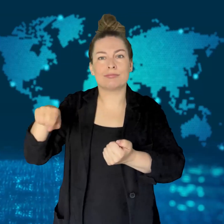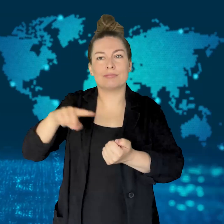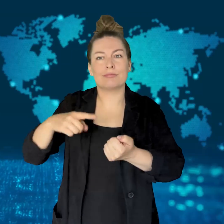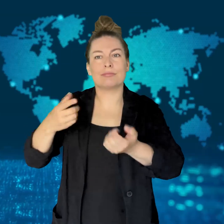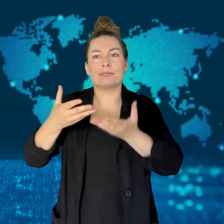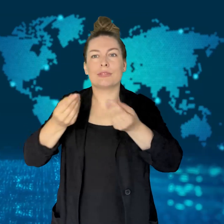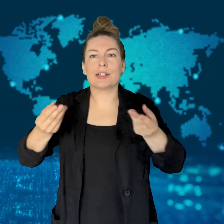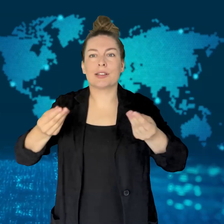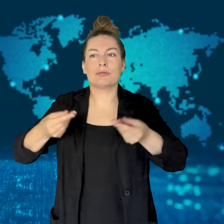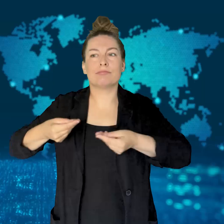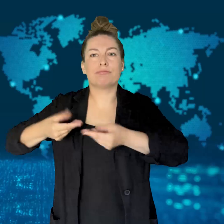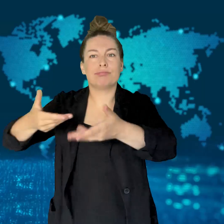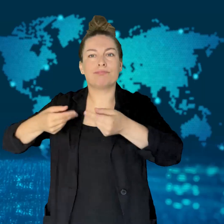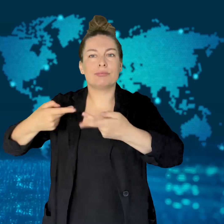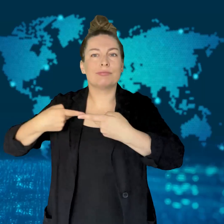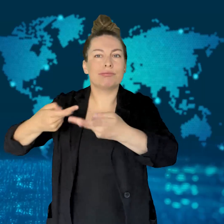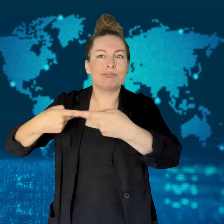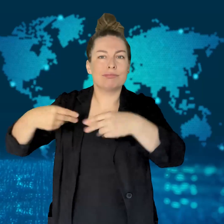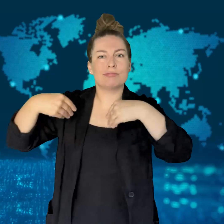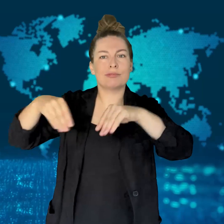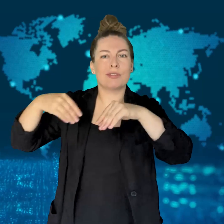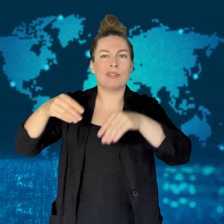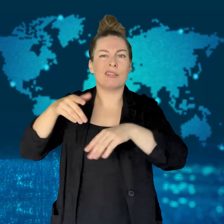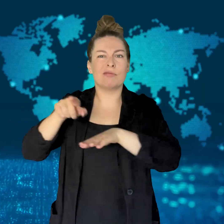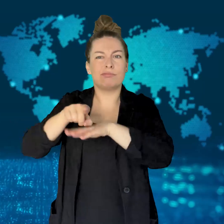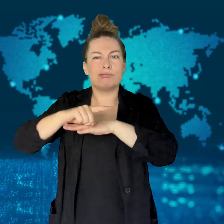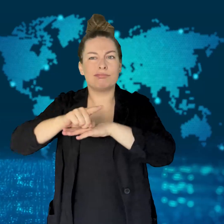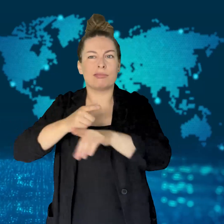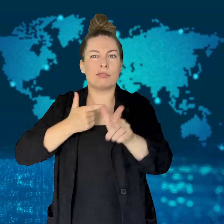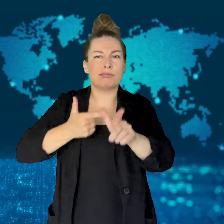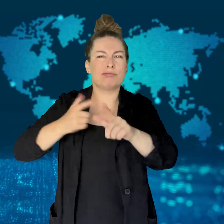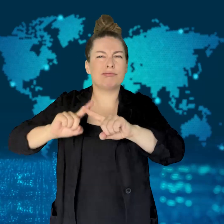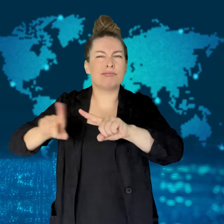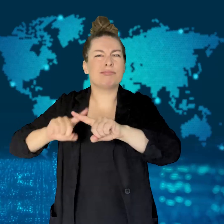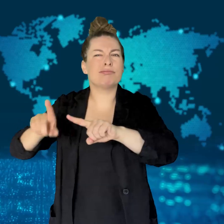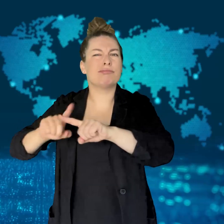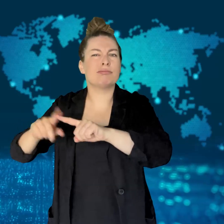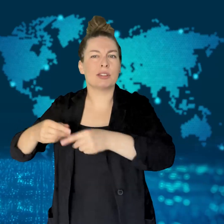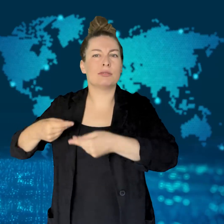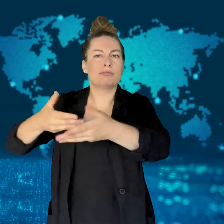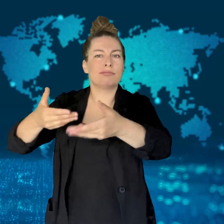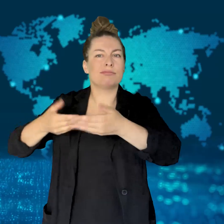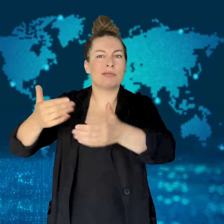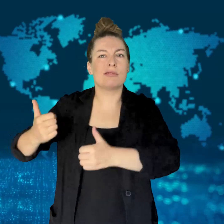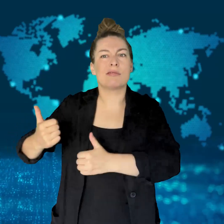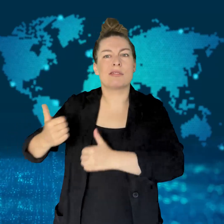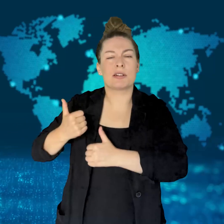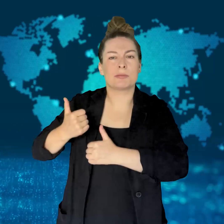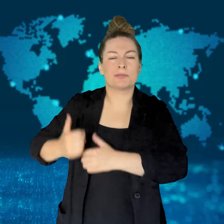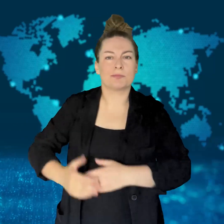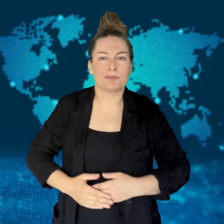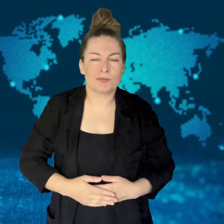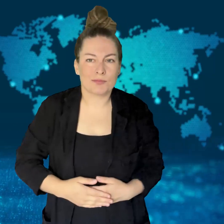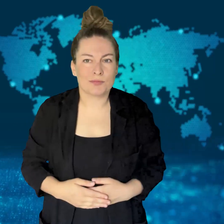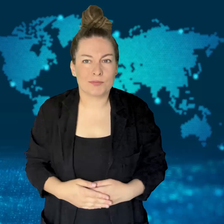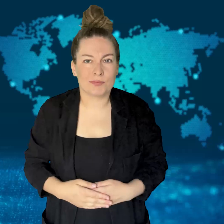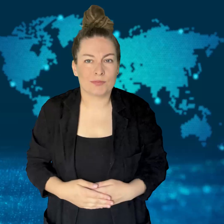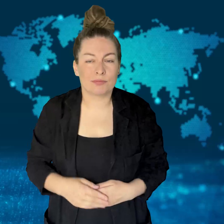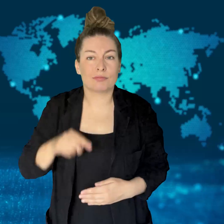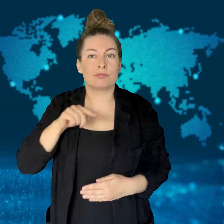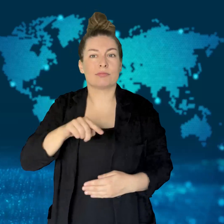providing Russia with supplies that allow the country to